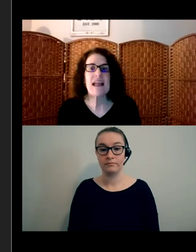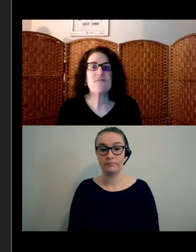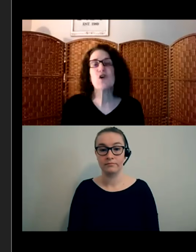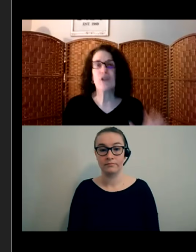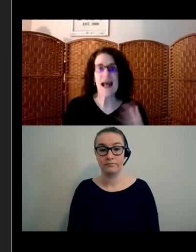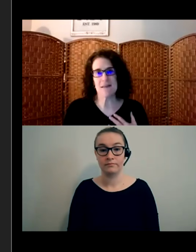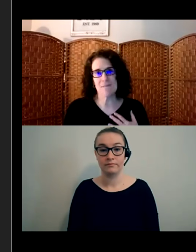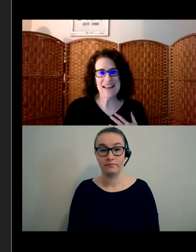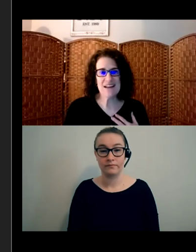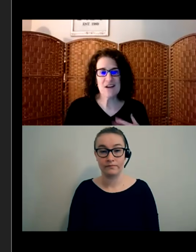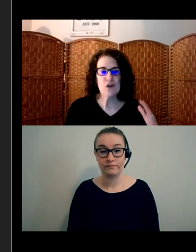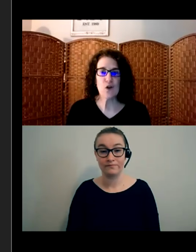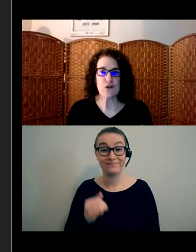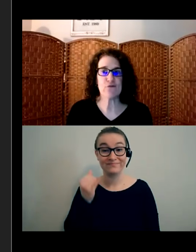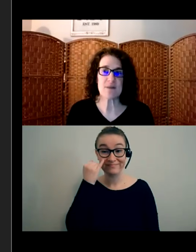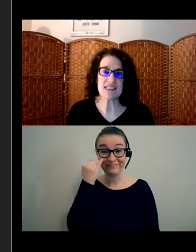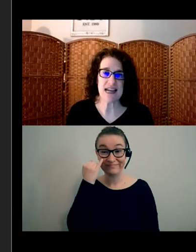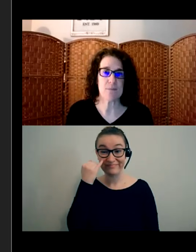If you're like me, you learn from example.